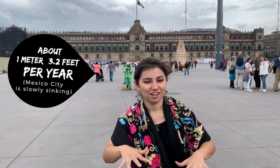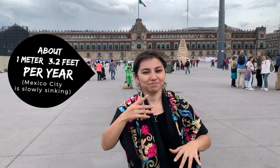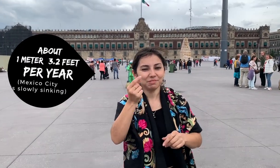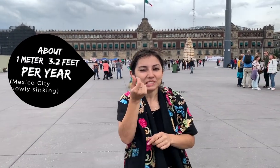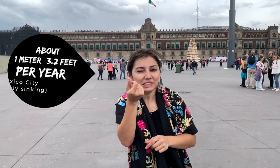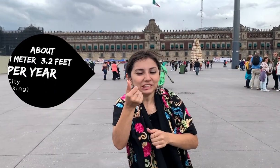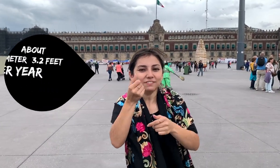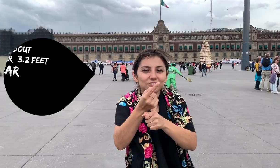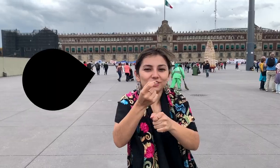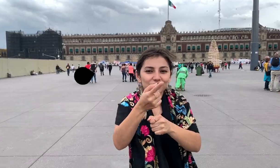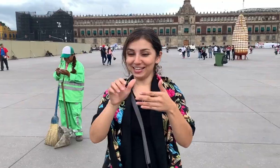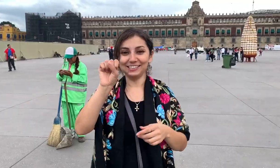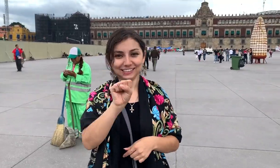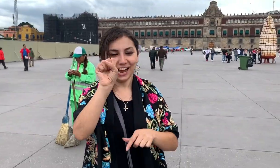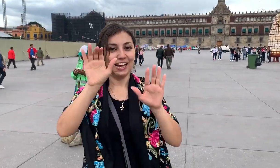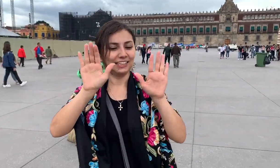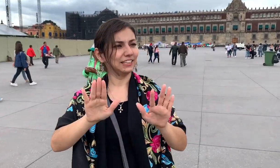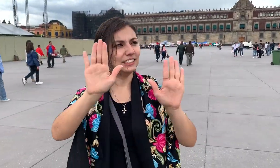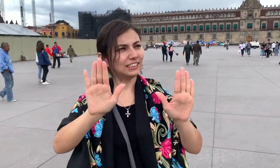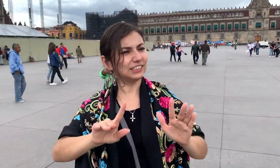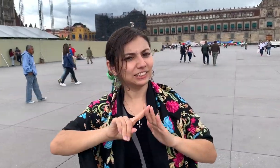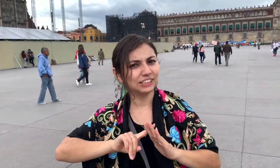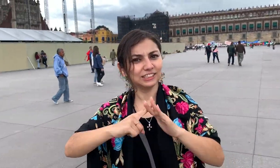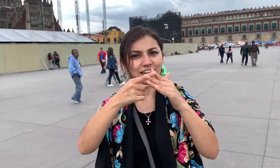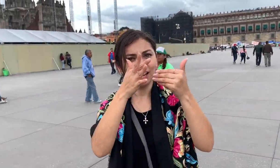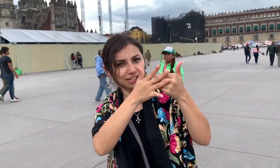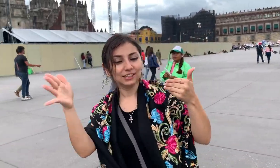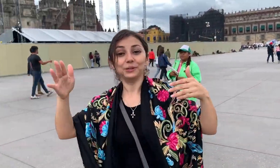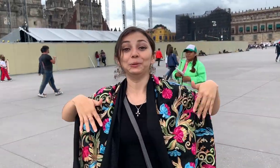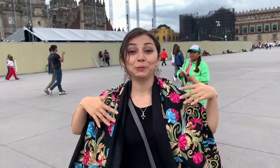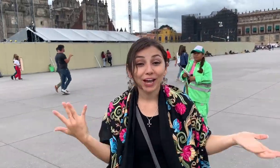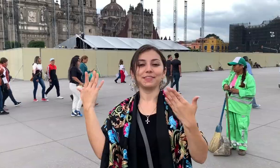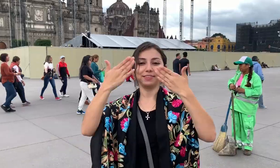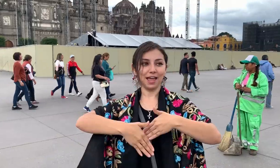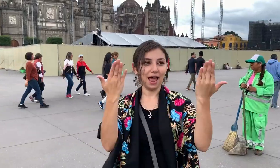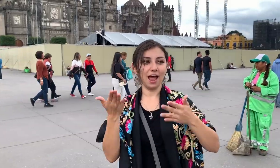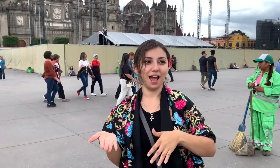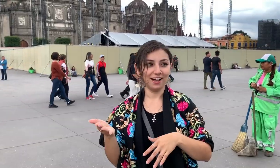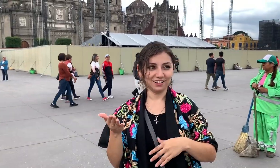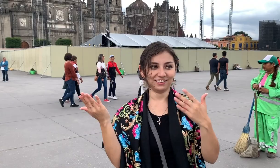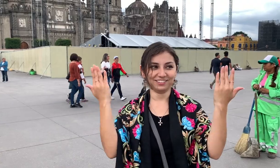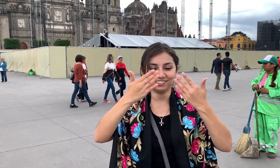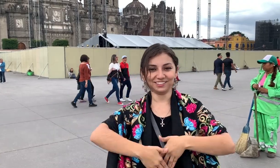It is little by little as a year passes This Saturday, no wait, on Sunday... From that day, there will be ..... guess what!? The Day of - ...the day -